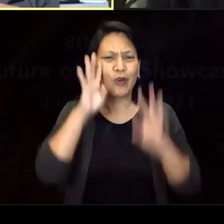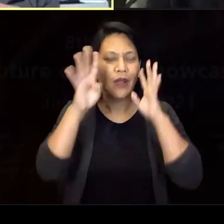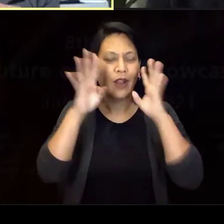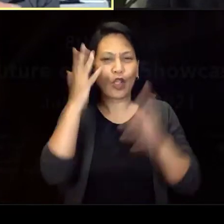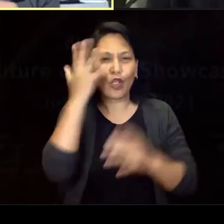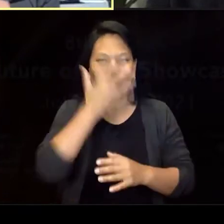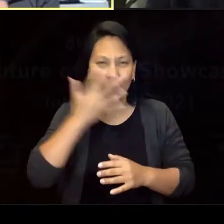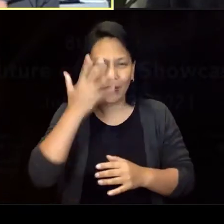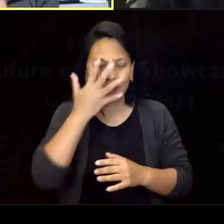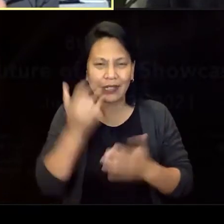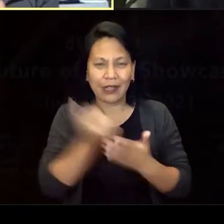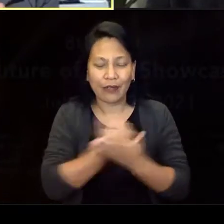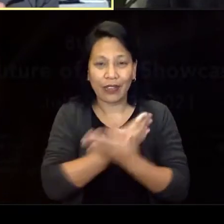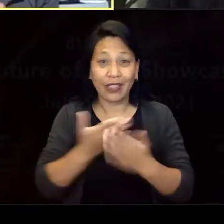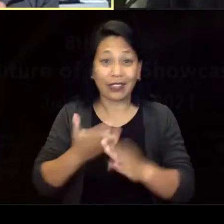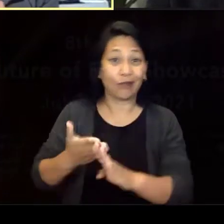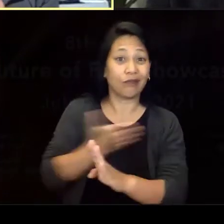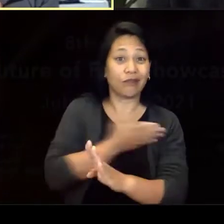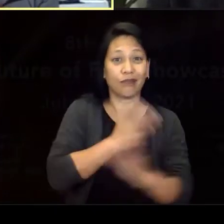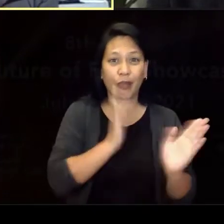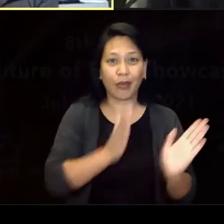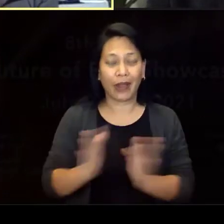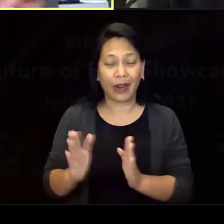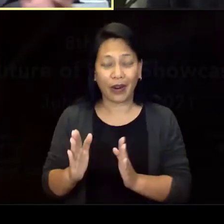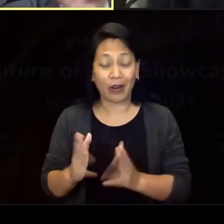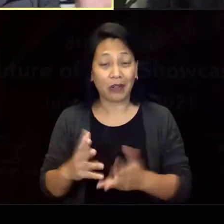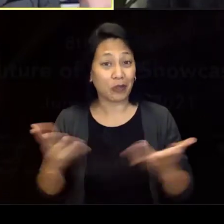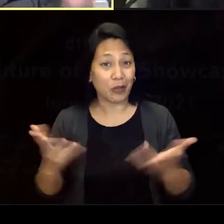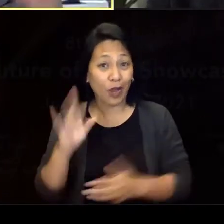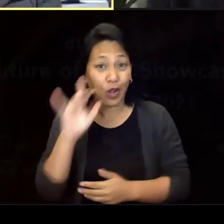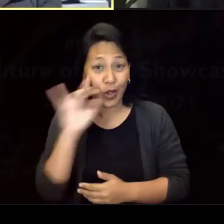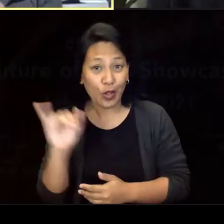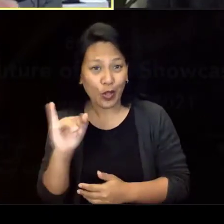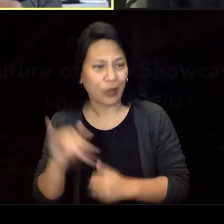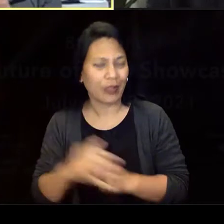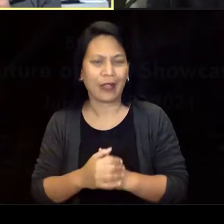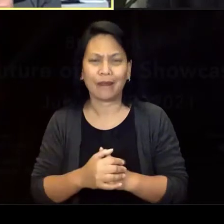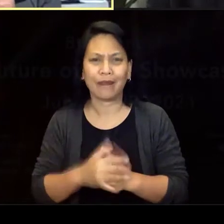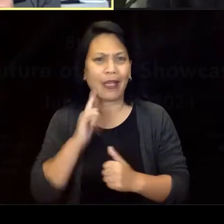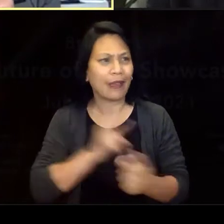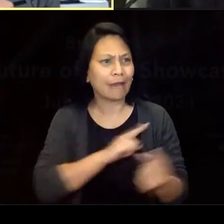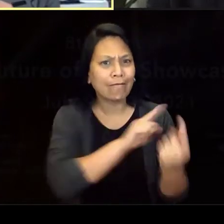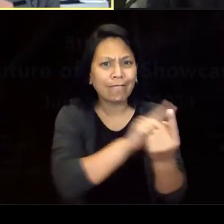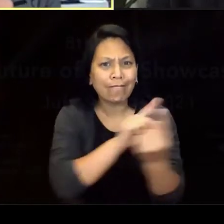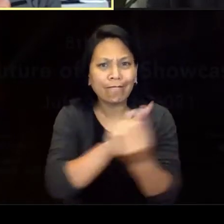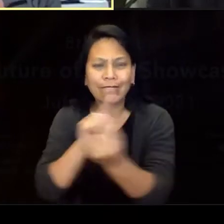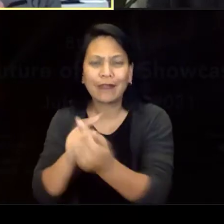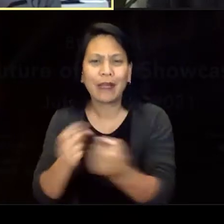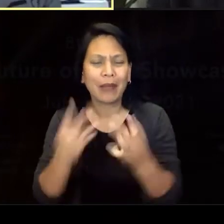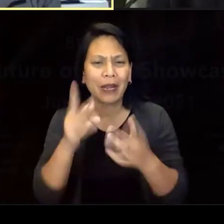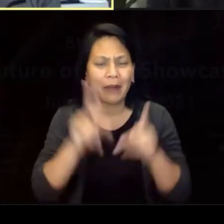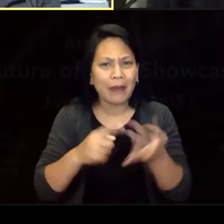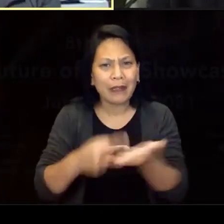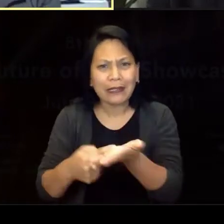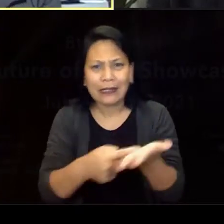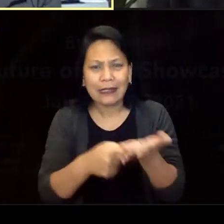And a lot of that is involved with a lot of discussions, with a lot of different people, a lot of different departments in film.